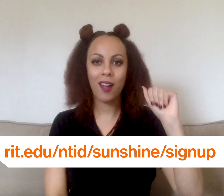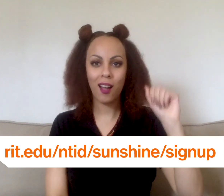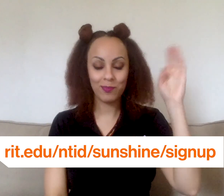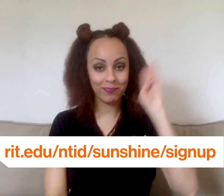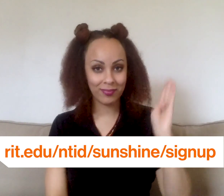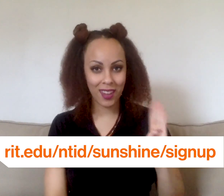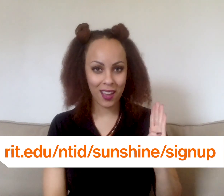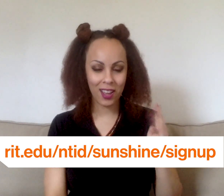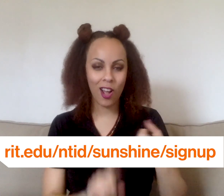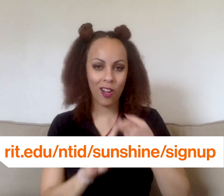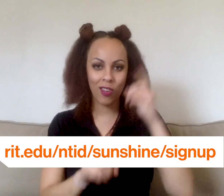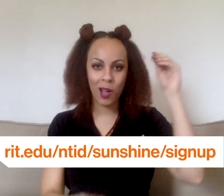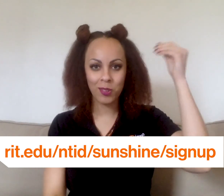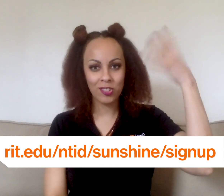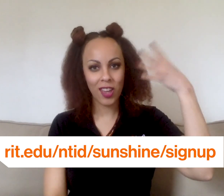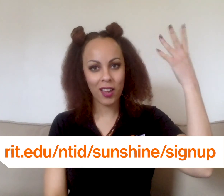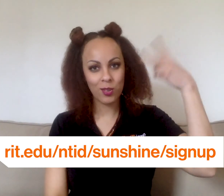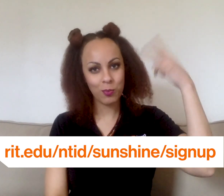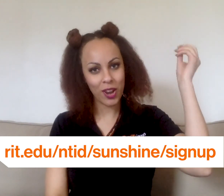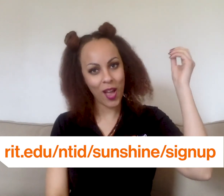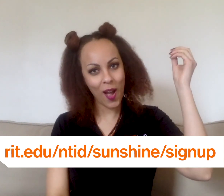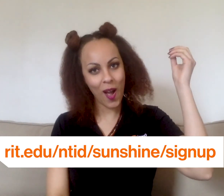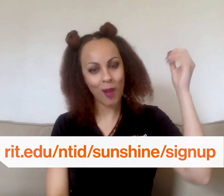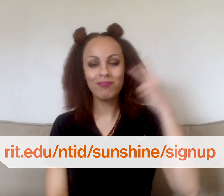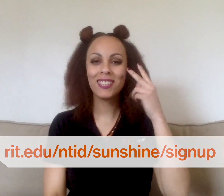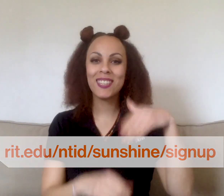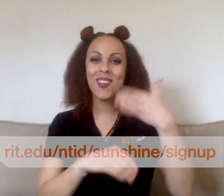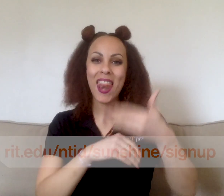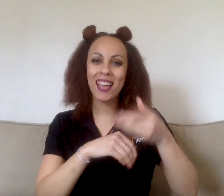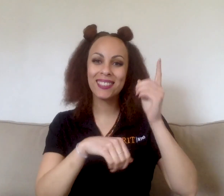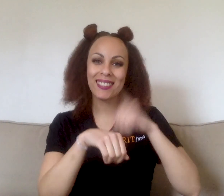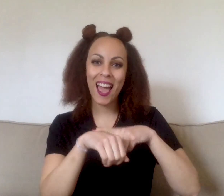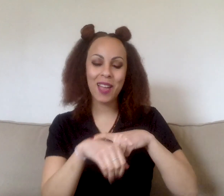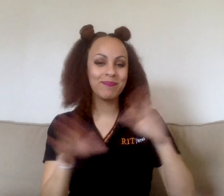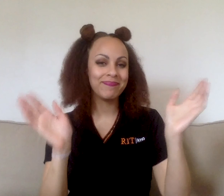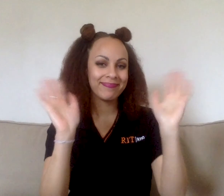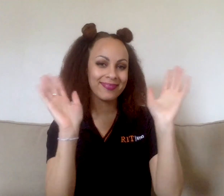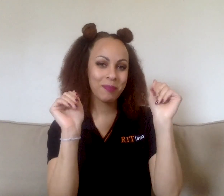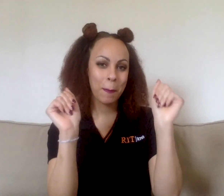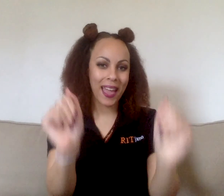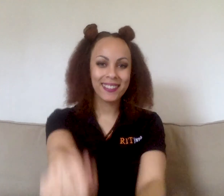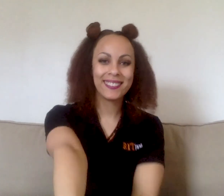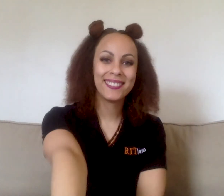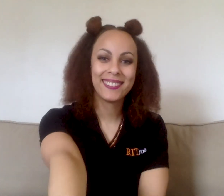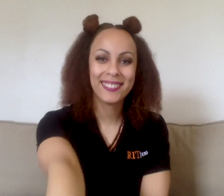I’m Bianca from Sunshine 2.0, see you next time! Bye!